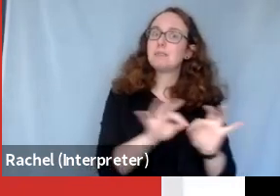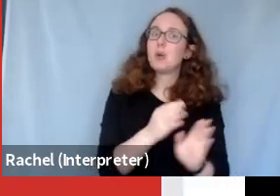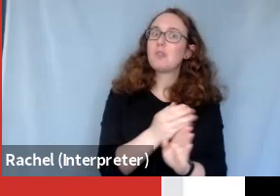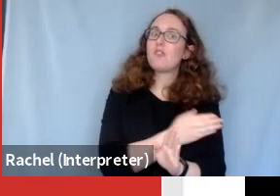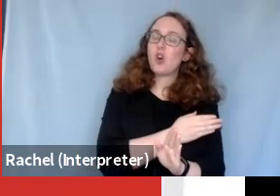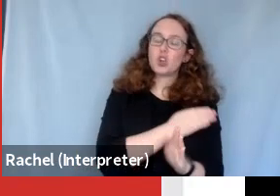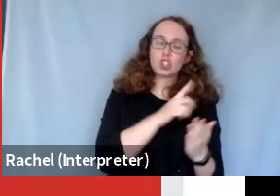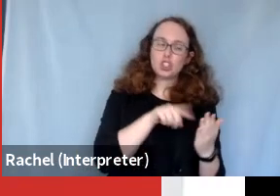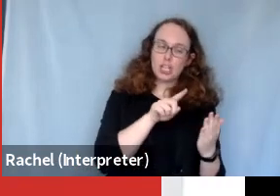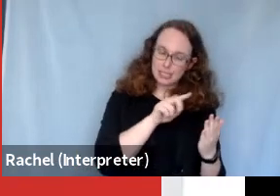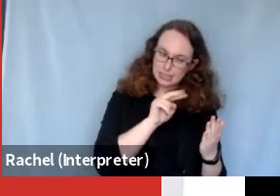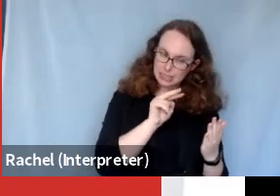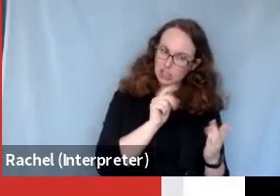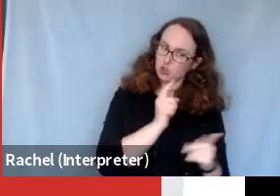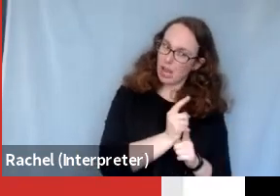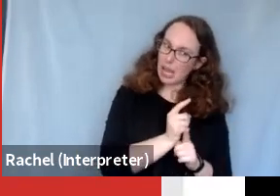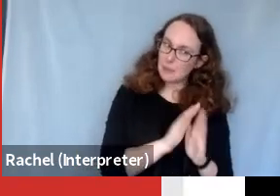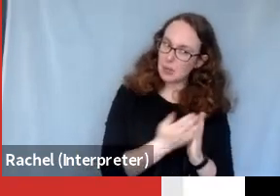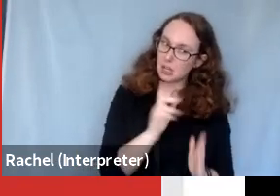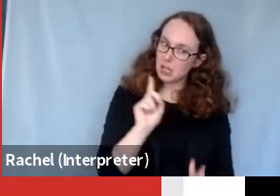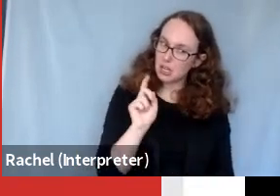the students prior to initiating, we kind of have a